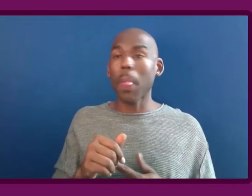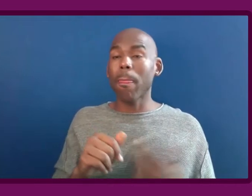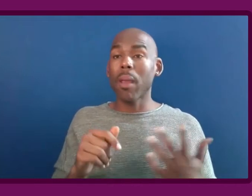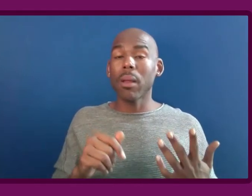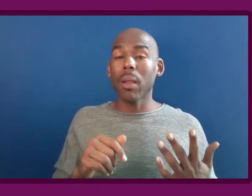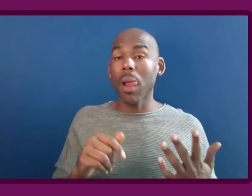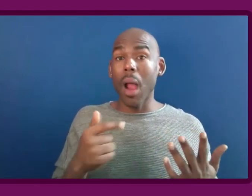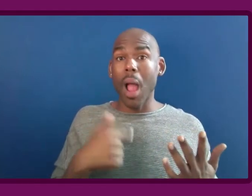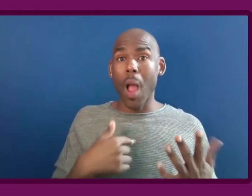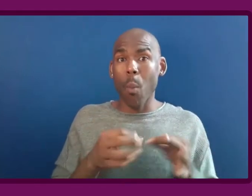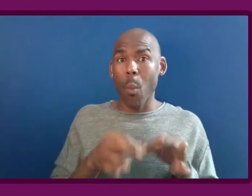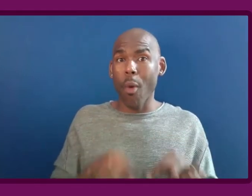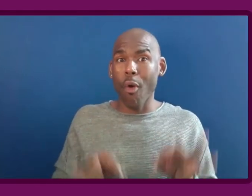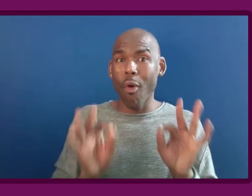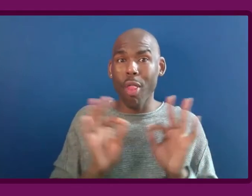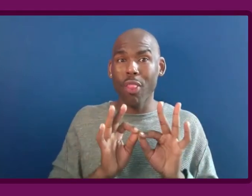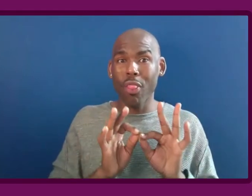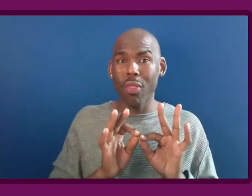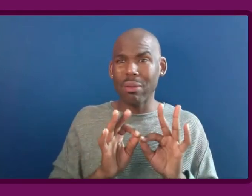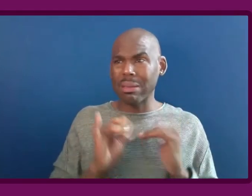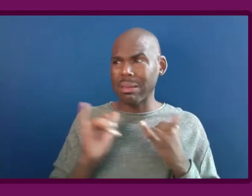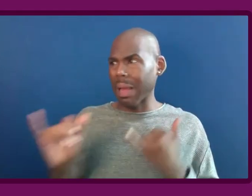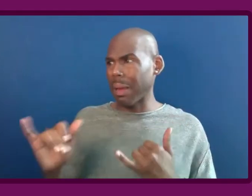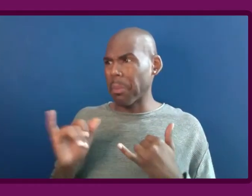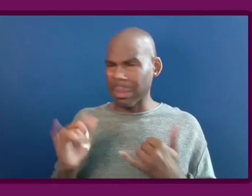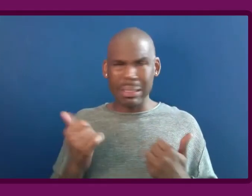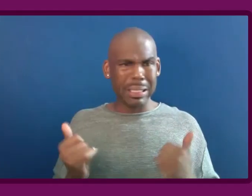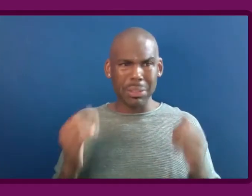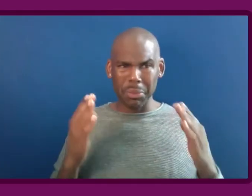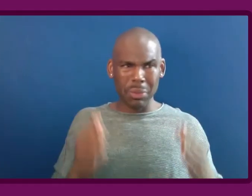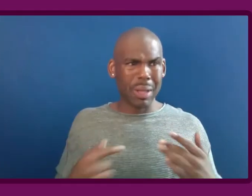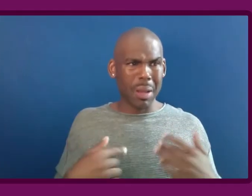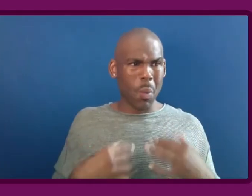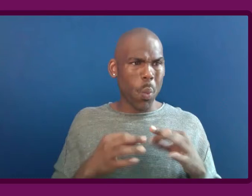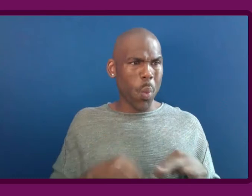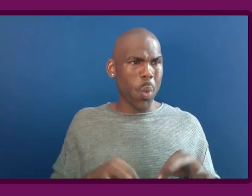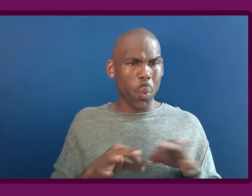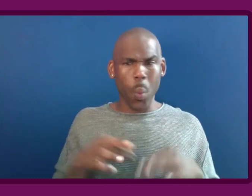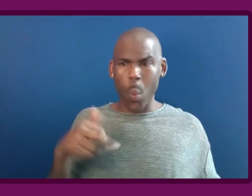not my value, because I'm worth just the same as any other person, walking